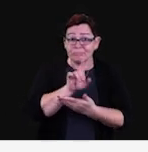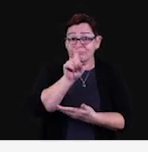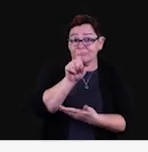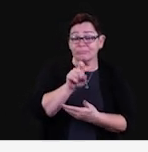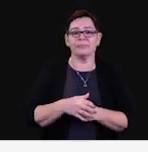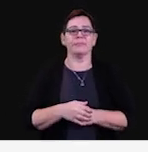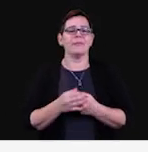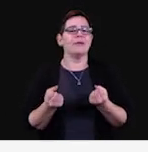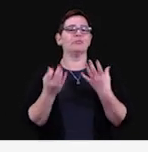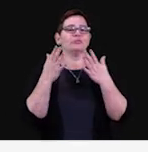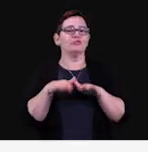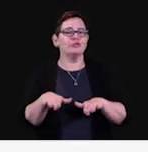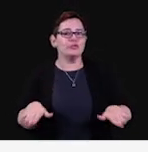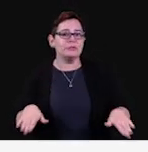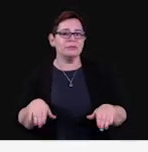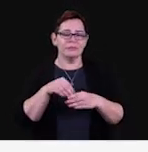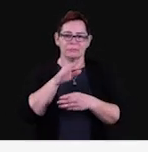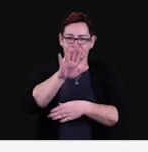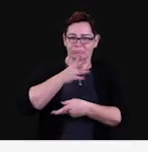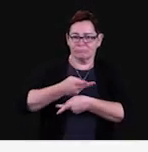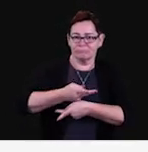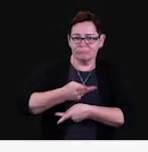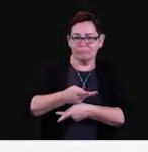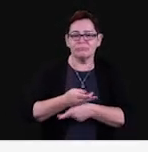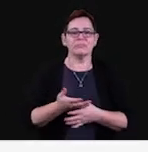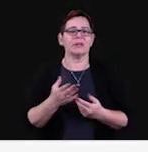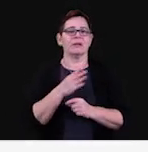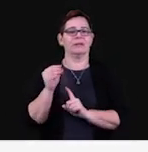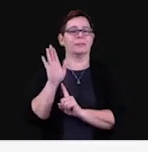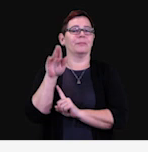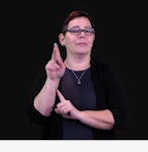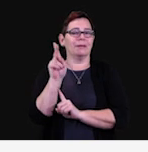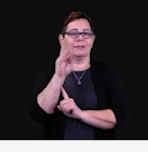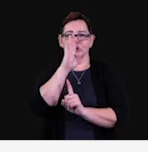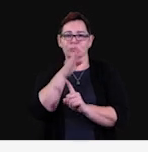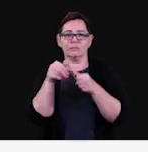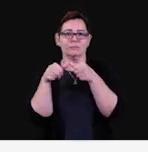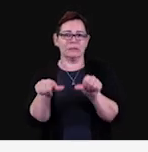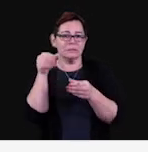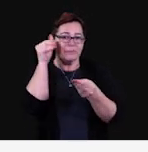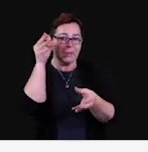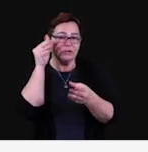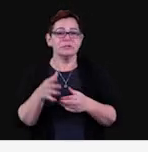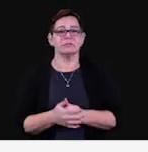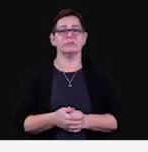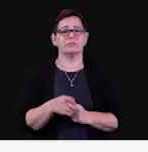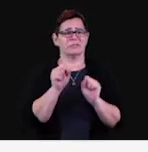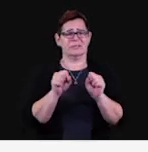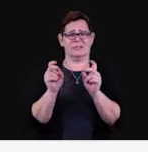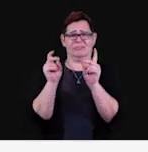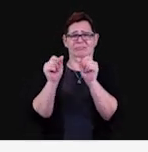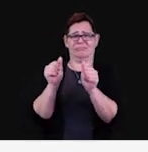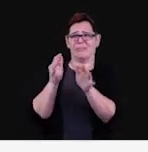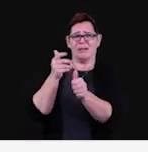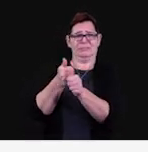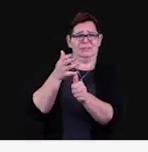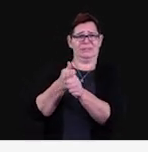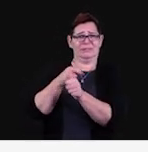You can instantly update all this information on your own through My Account! You can also: